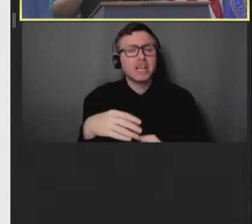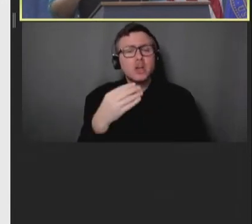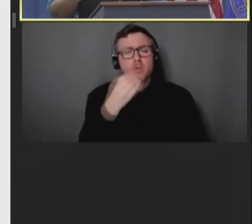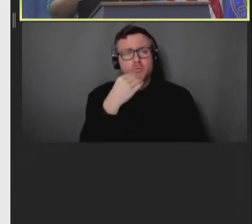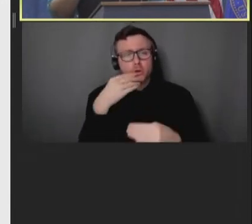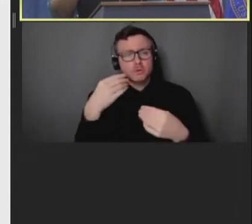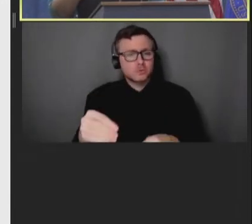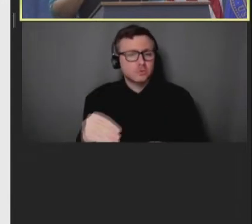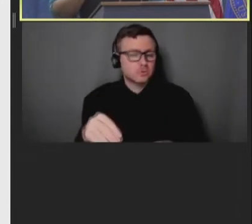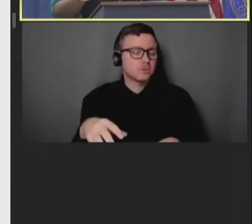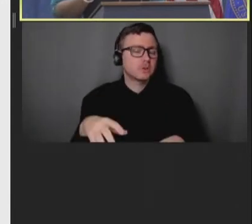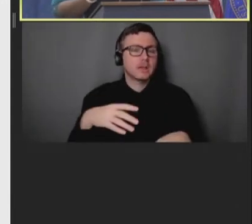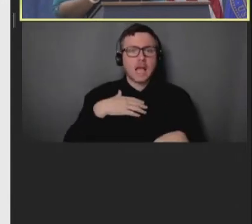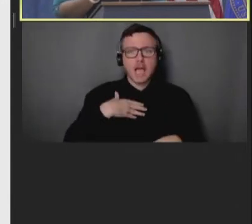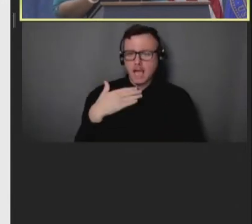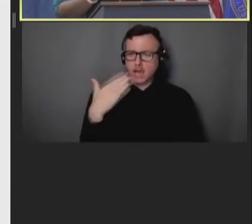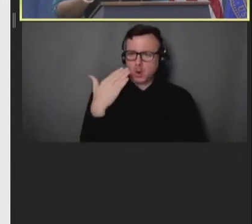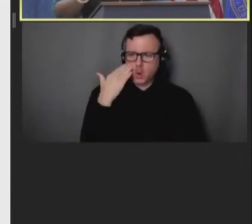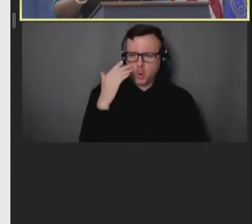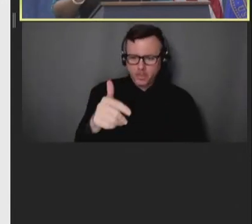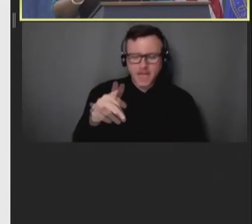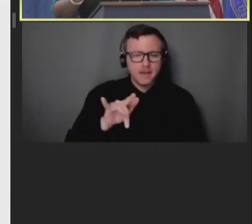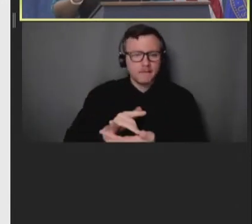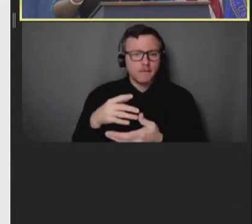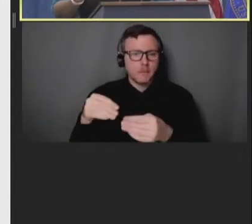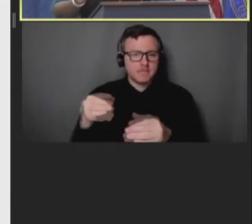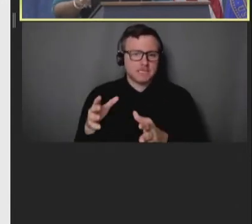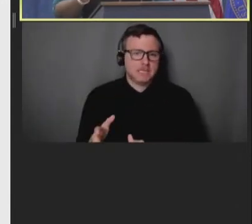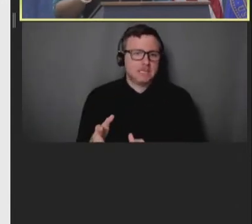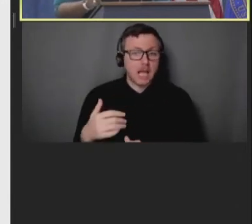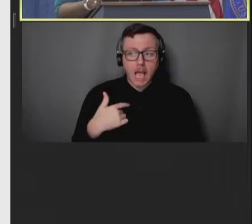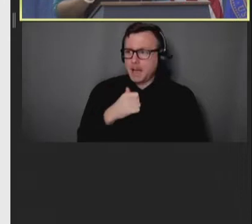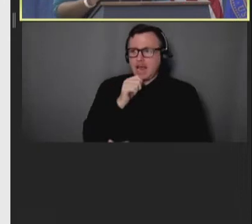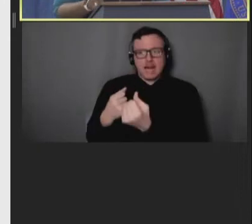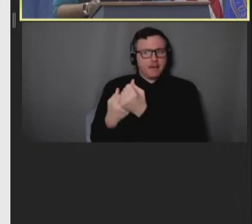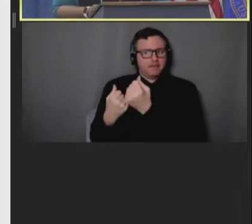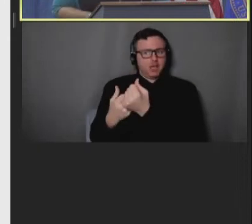sense. I know that pharmacist -- not advocating for pharmacists here, but it was convenient.